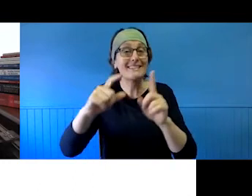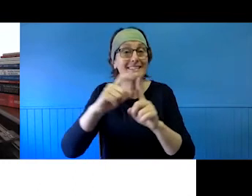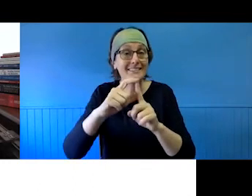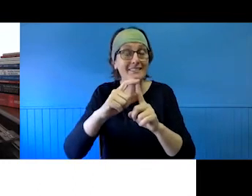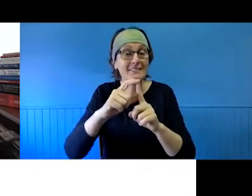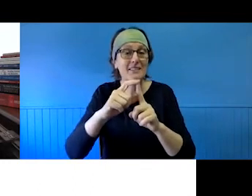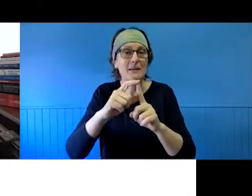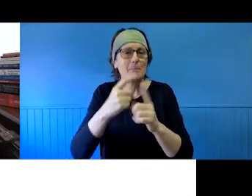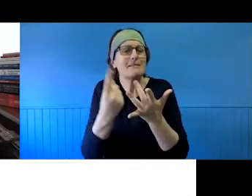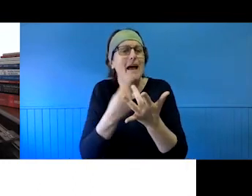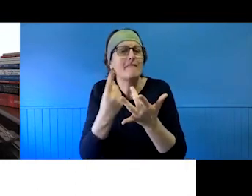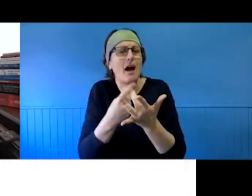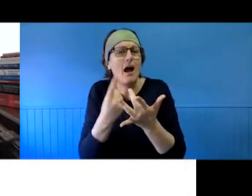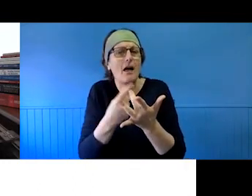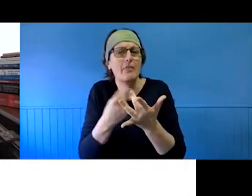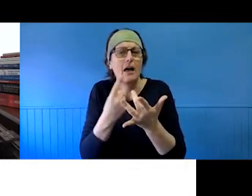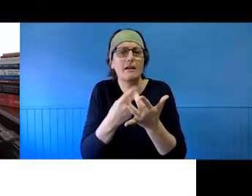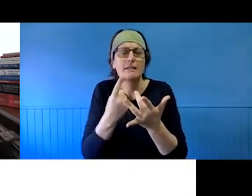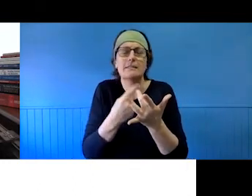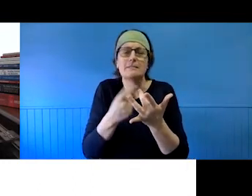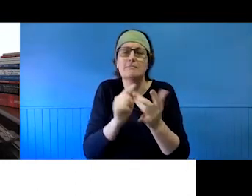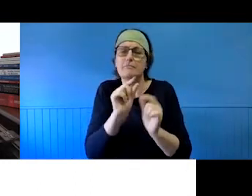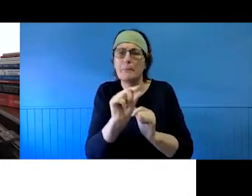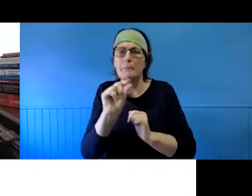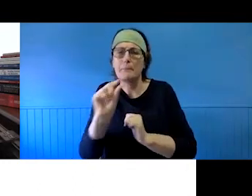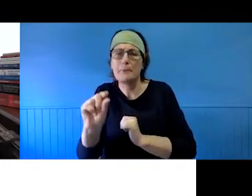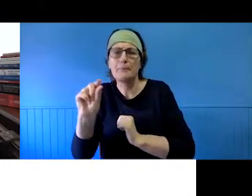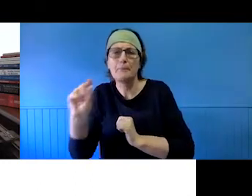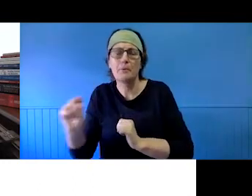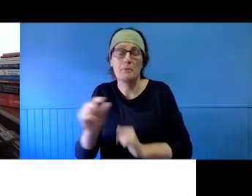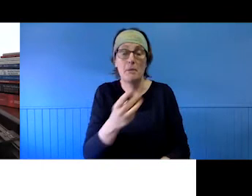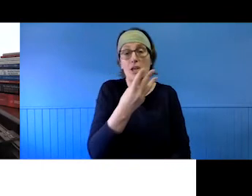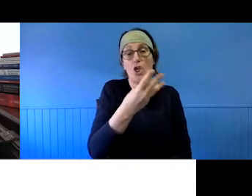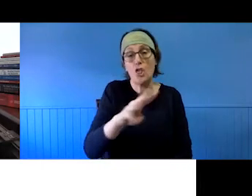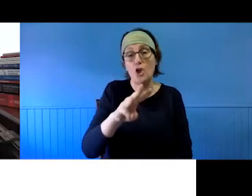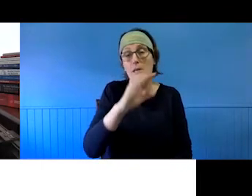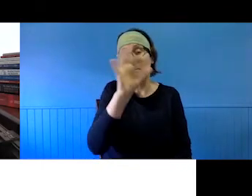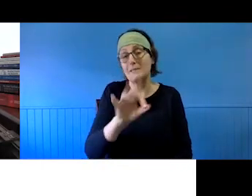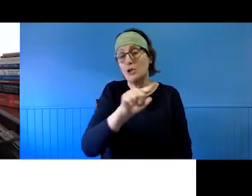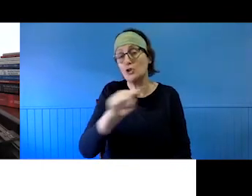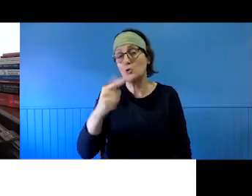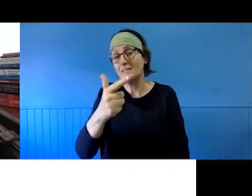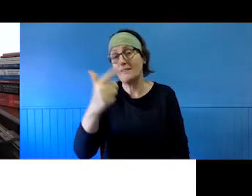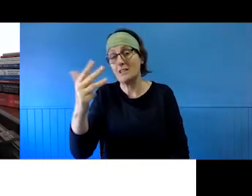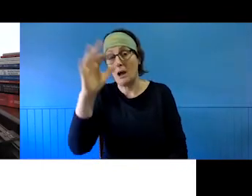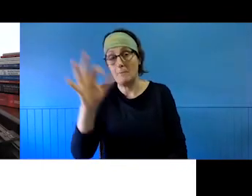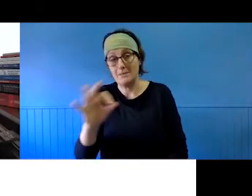more of the sweet spot, really, it is 30% to 70% happens in the blending learning.